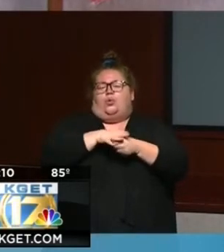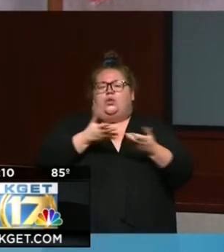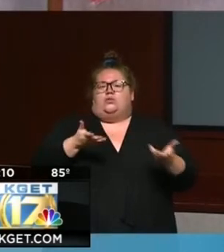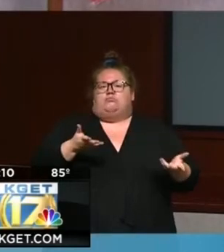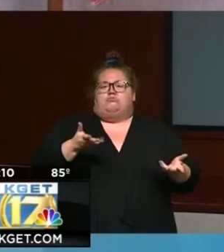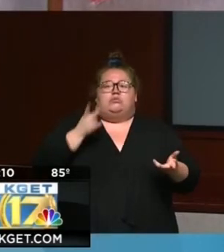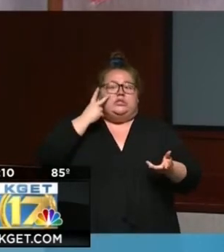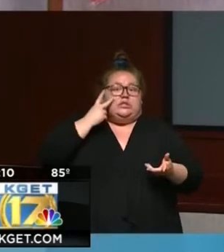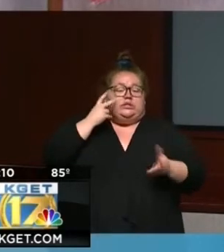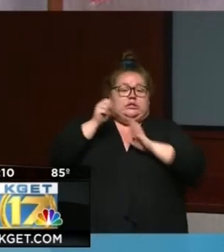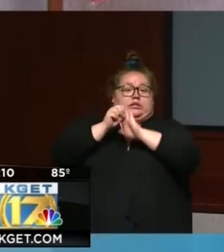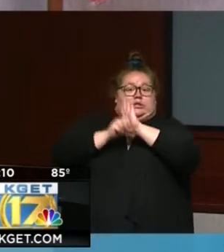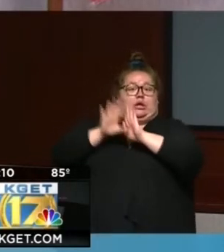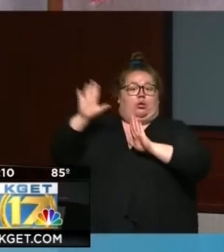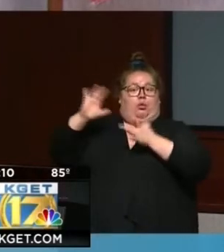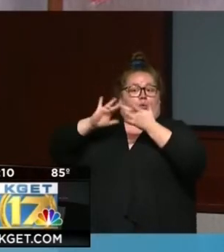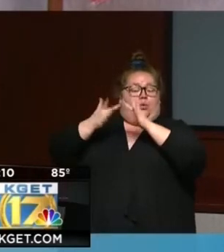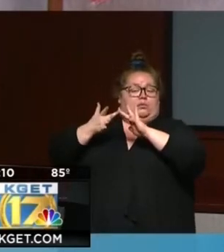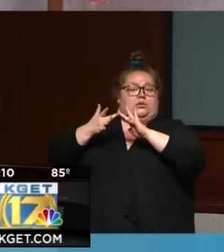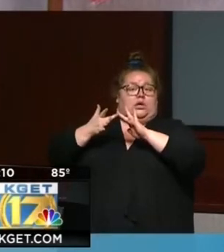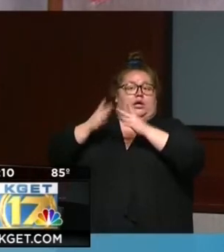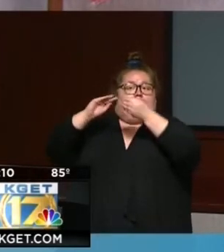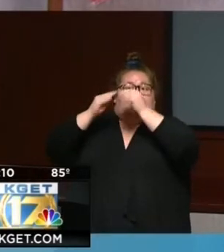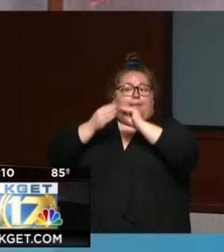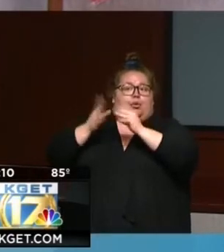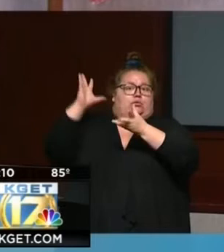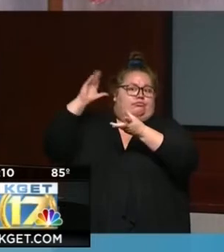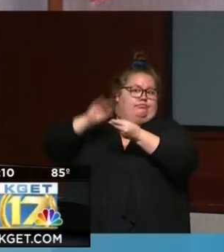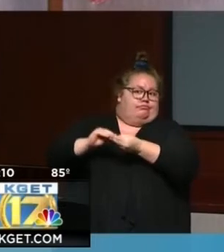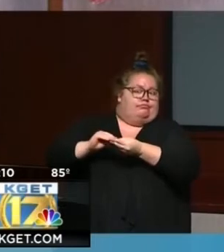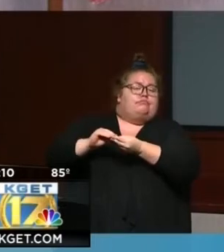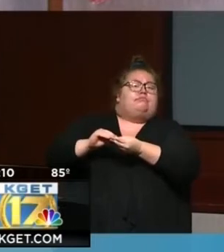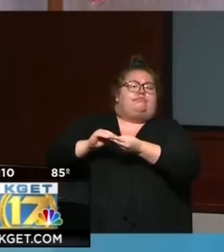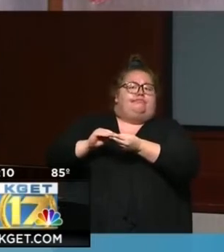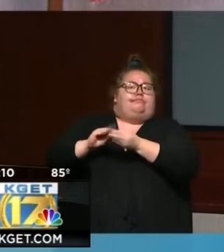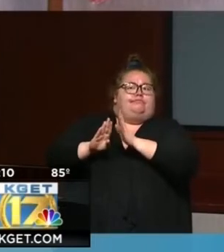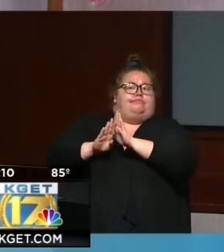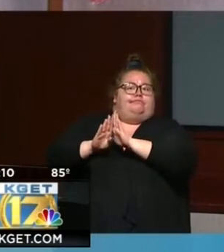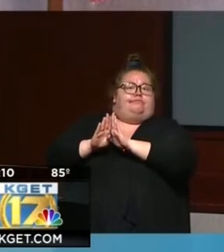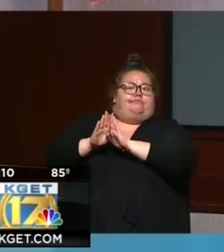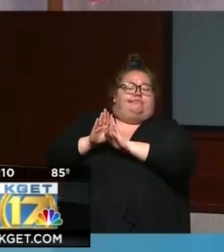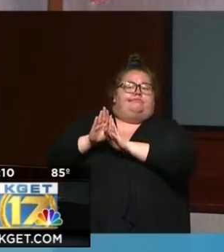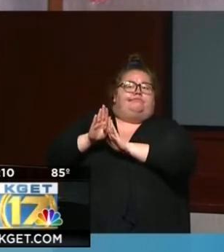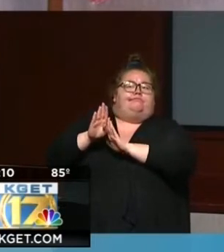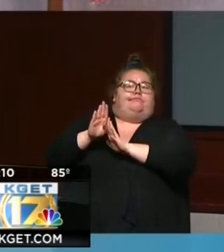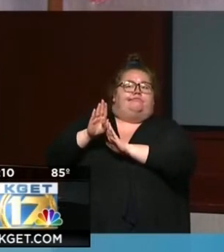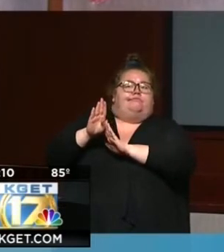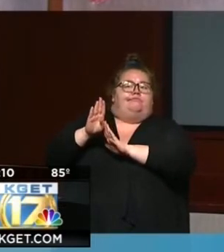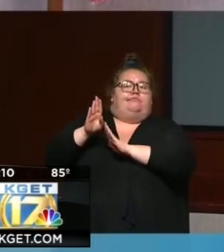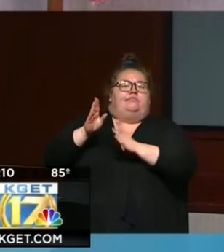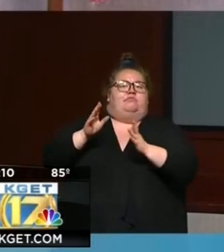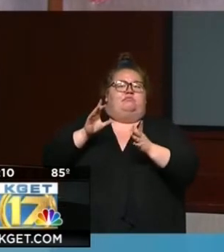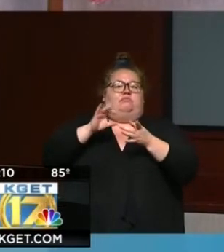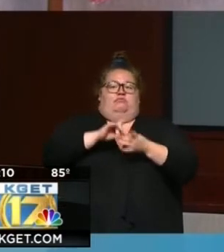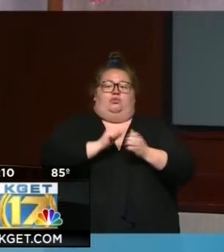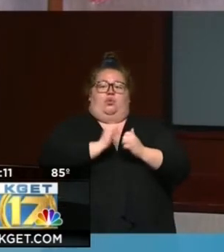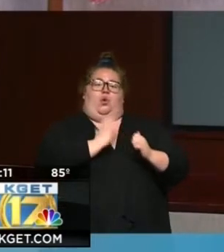I WILL WAIT UNTIL THURSDAY FOR GERGIANA FOR HER EFFORT AND THE CITY'S EFFORT. THIS CONTINUES TO BE -- AS YOU SEE FROM THE STATE'S WEB SITE.